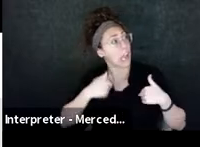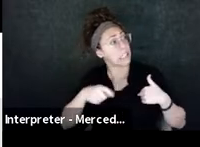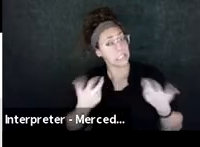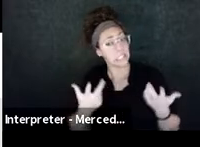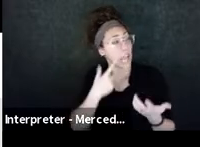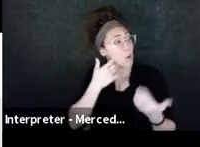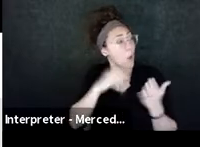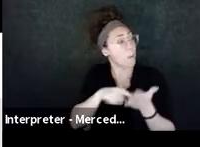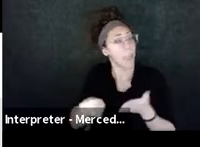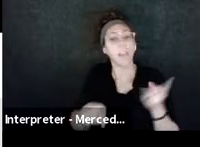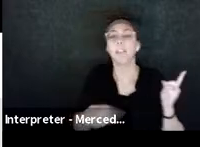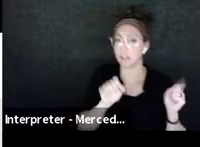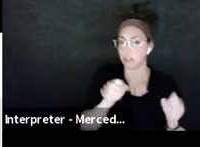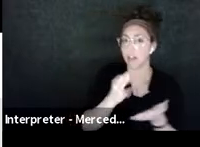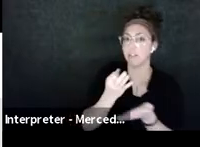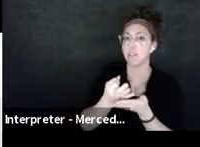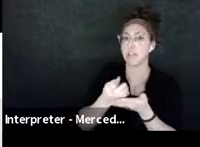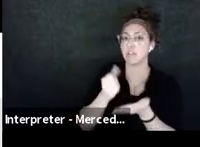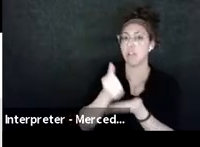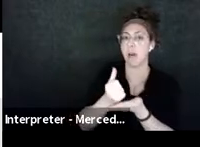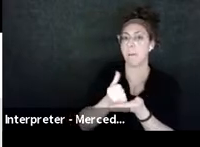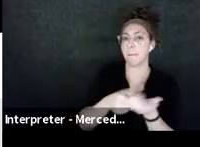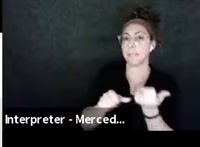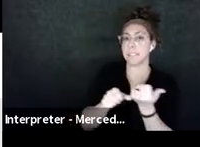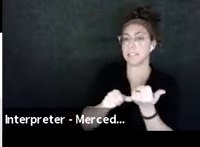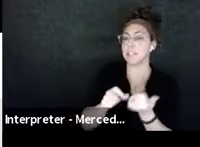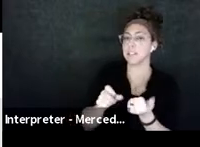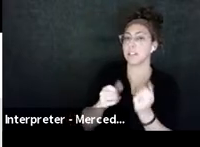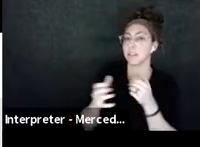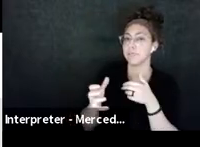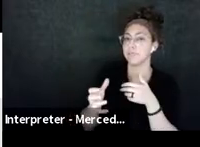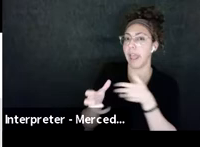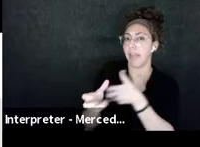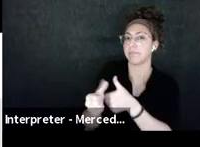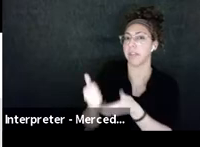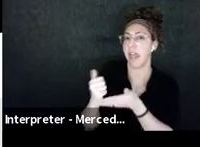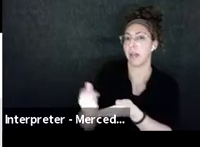maria.rodriguez: Financial assistance, meaning that we can catch them up on the rental assistance that they owe or the rental amount that they owe.